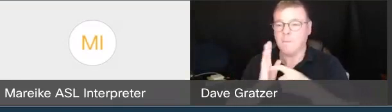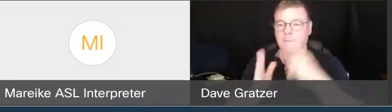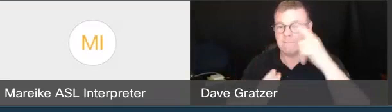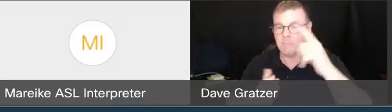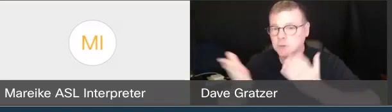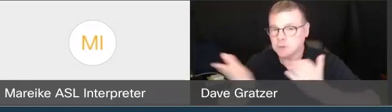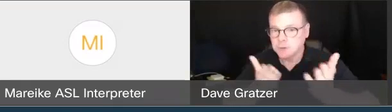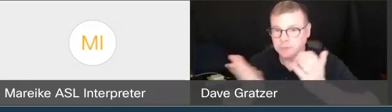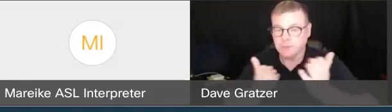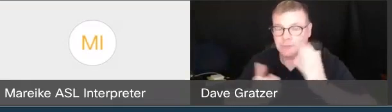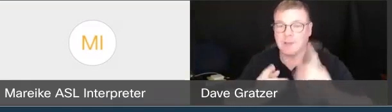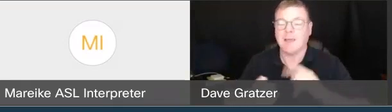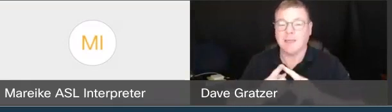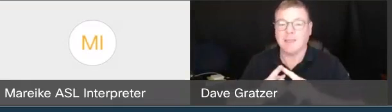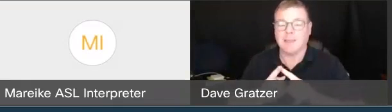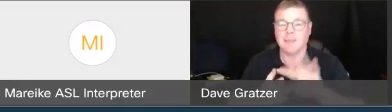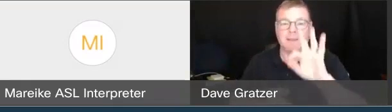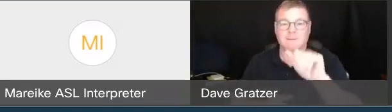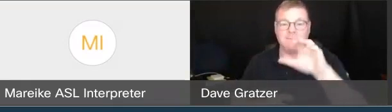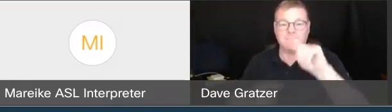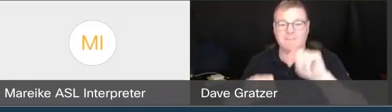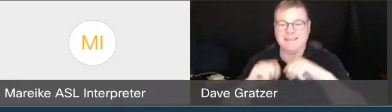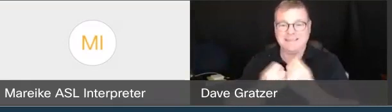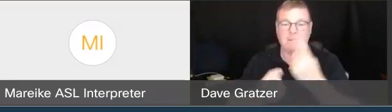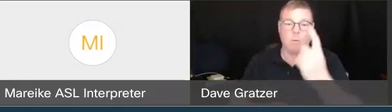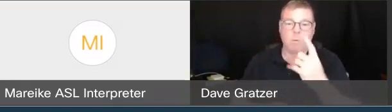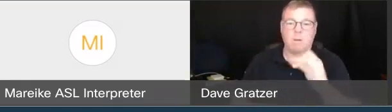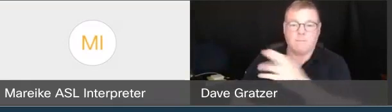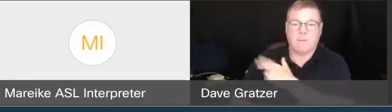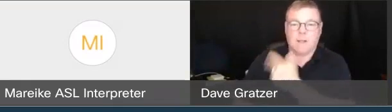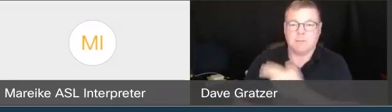and then that team being one of the possible services. So what about sort of that